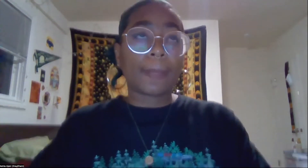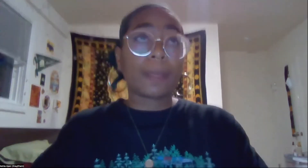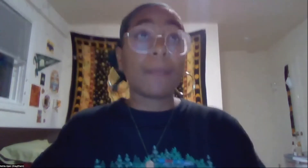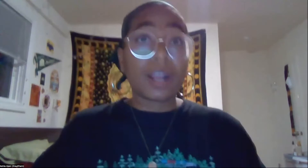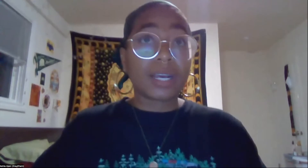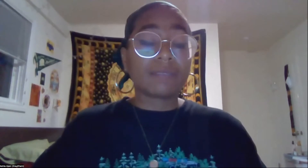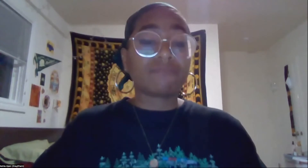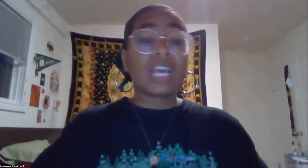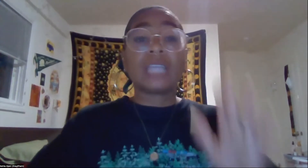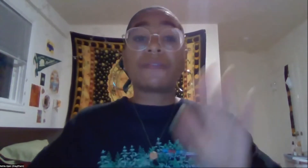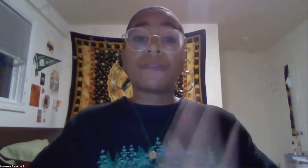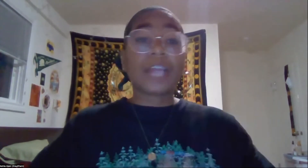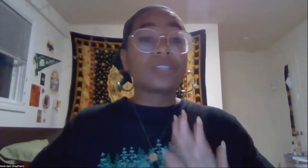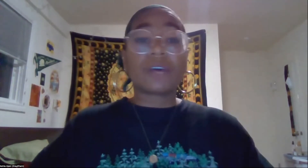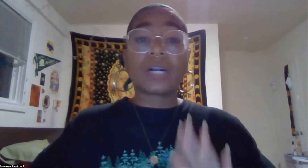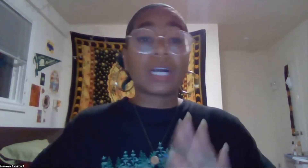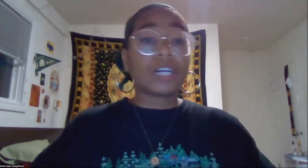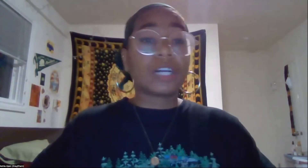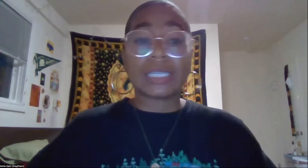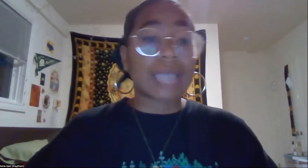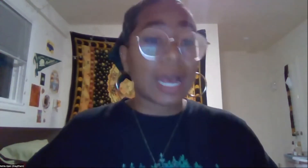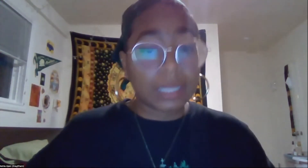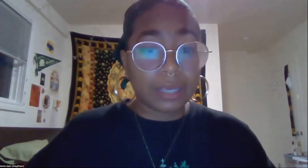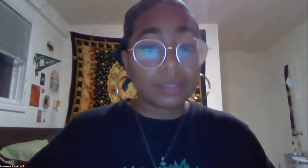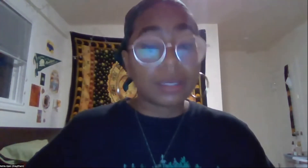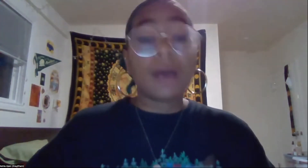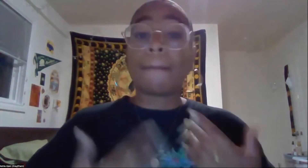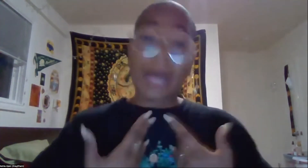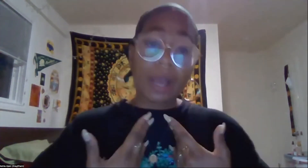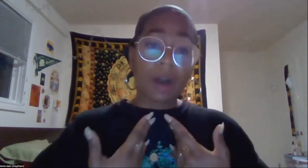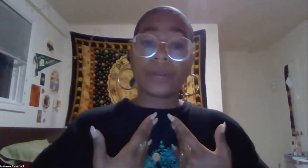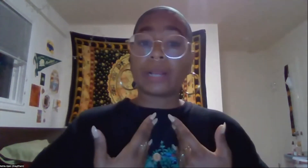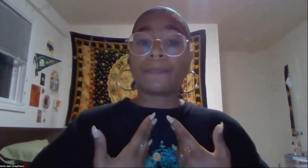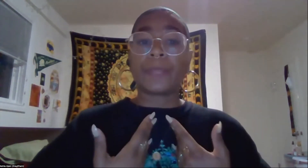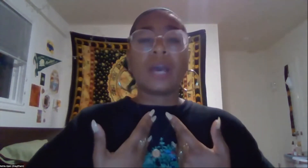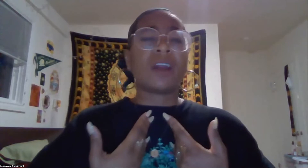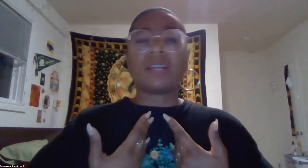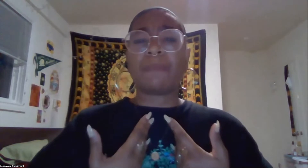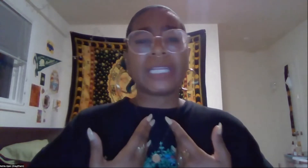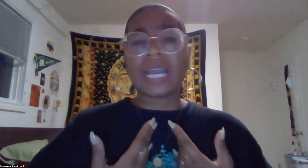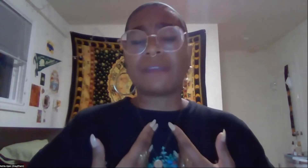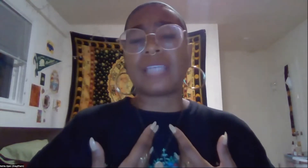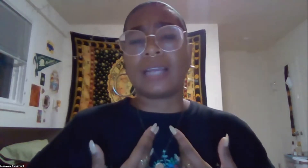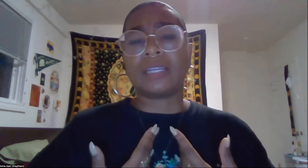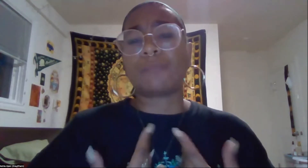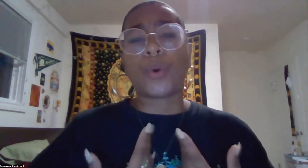america, define yourself a country exactly. my offering: a knotted bellyache of sadness born